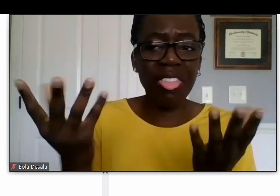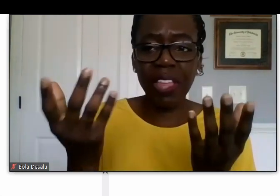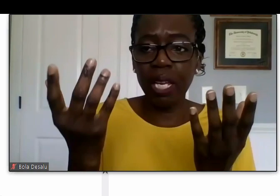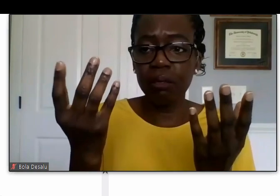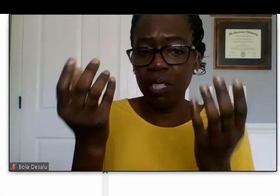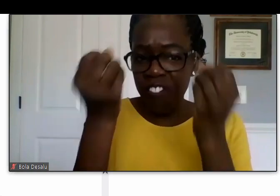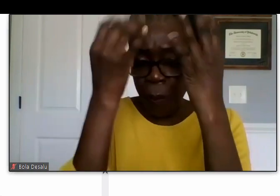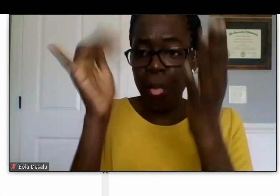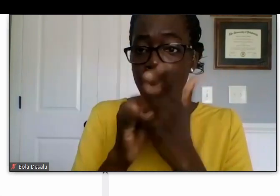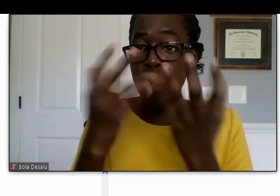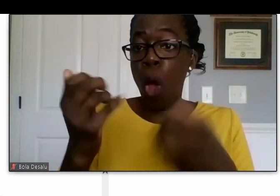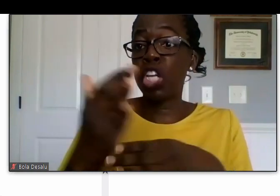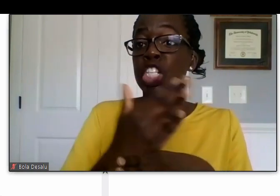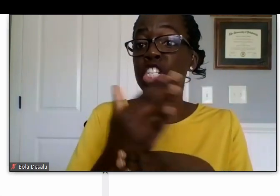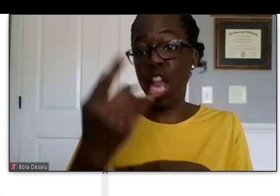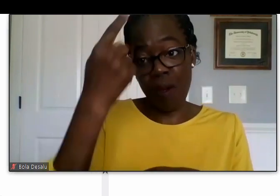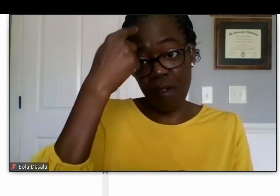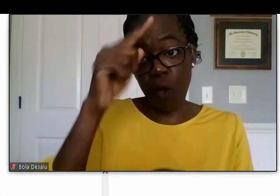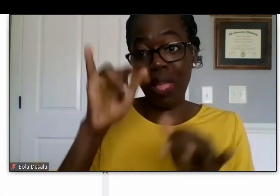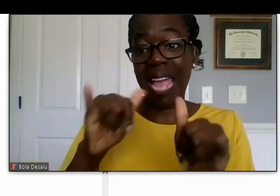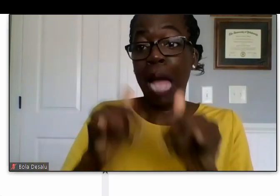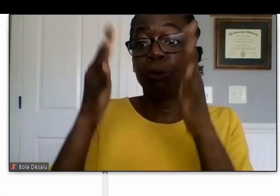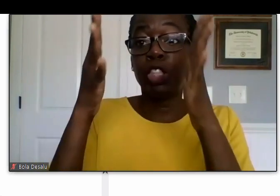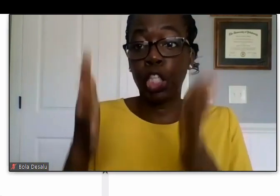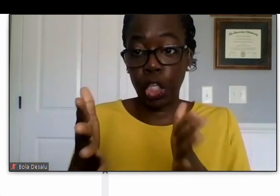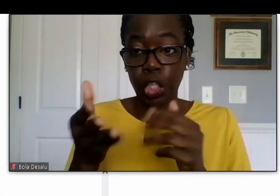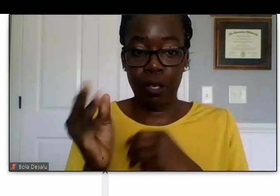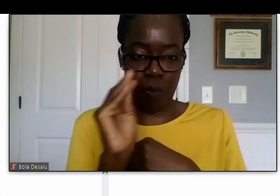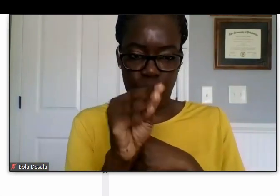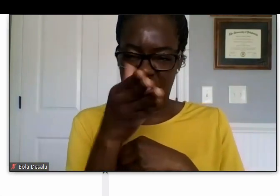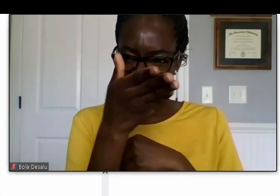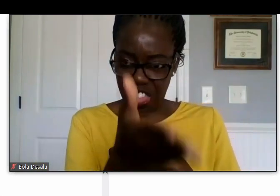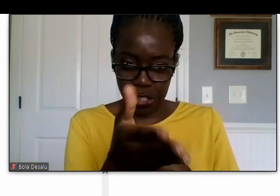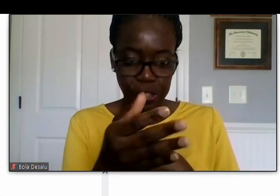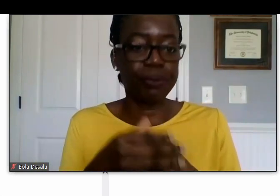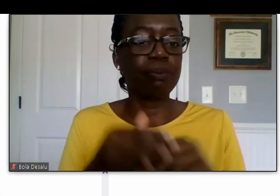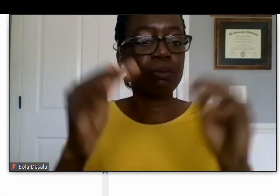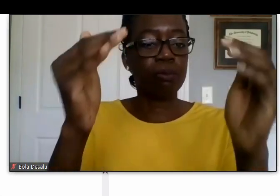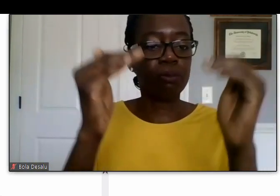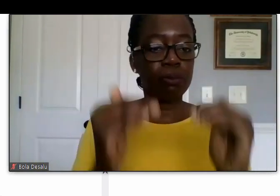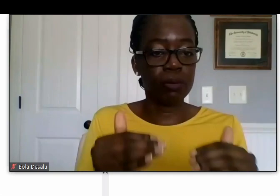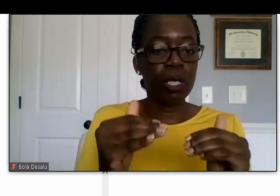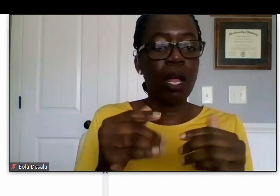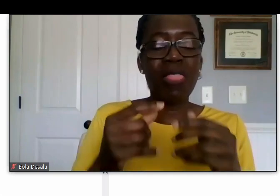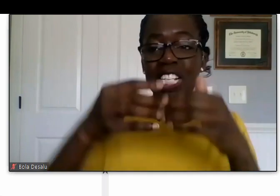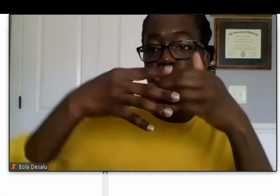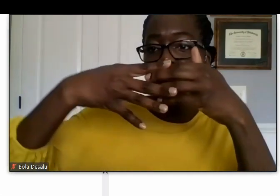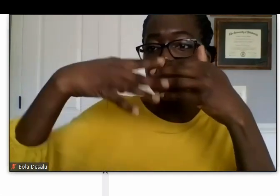event notes, any information that you want to share for that captioner.